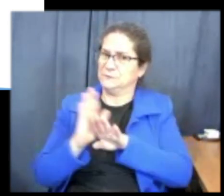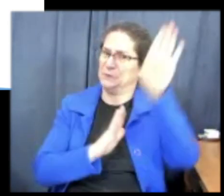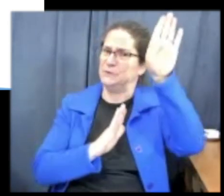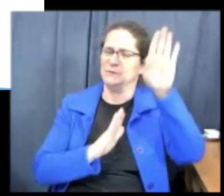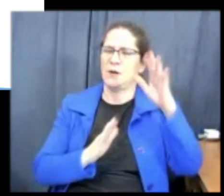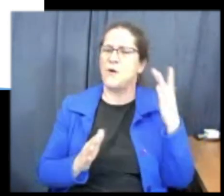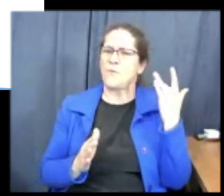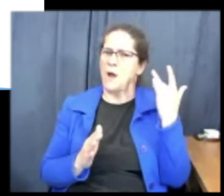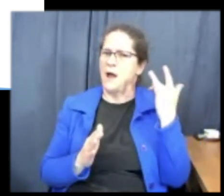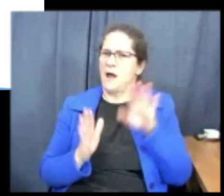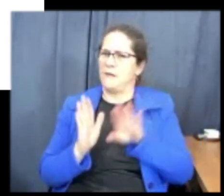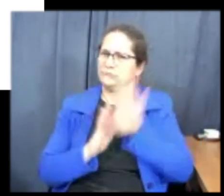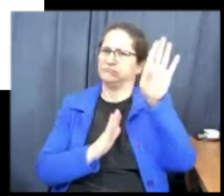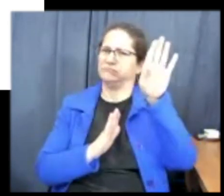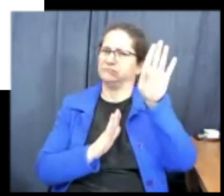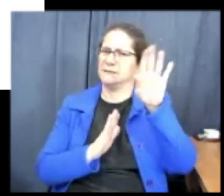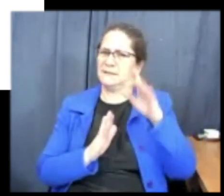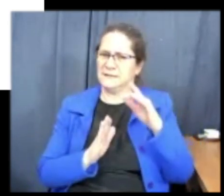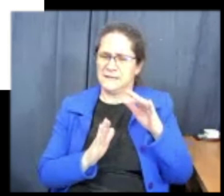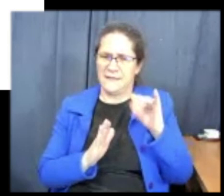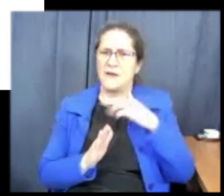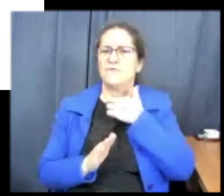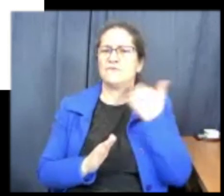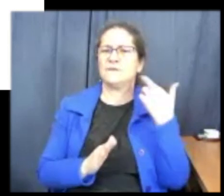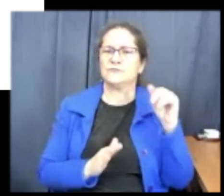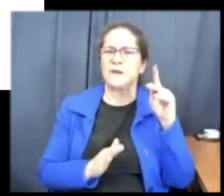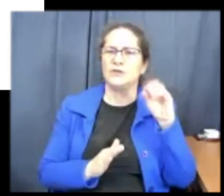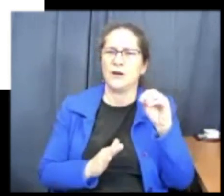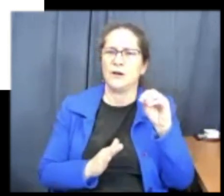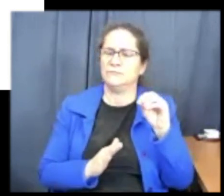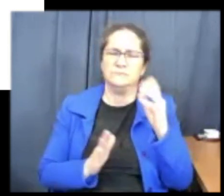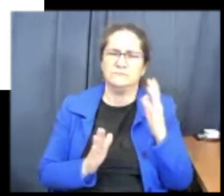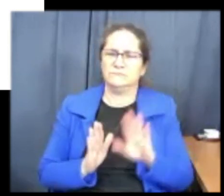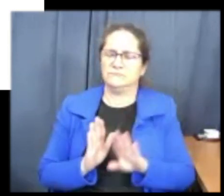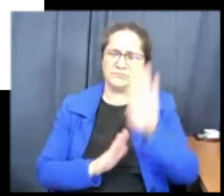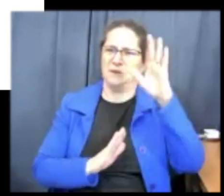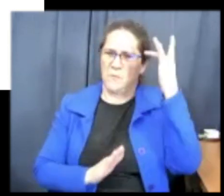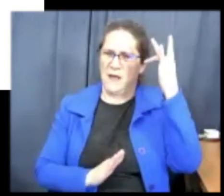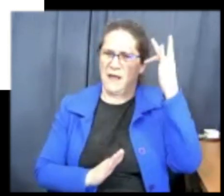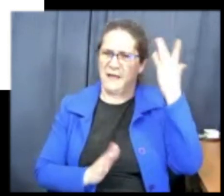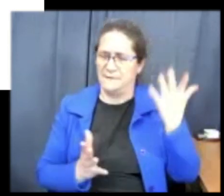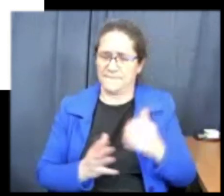risk ratio for suspending black students over their peers to skyrocket in that year.